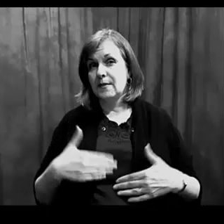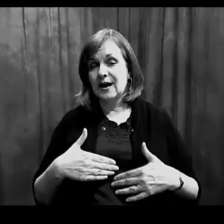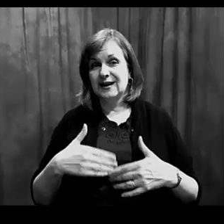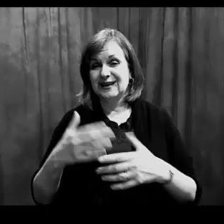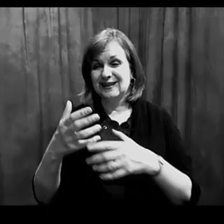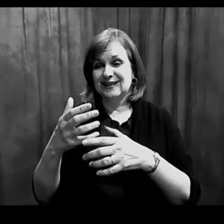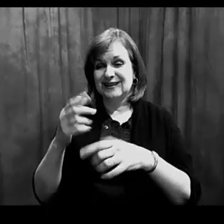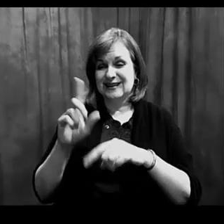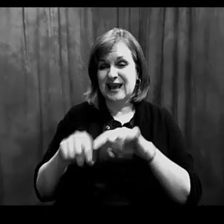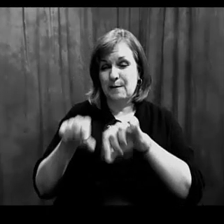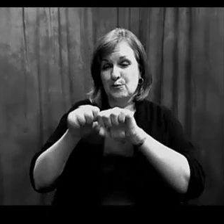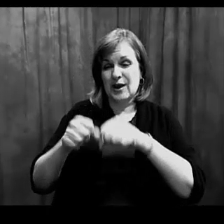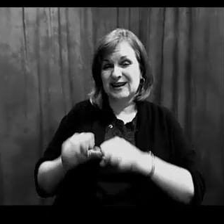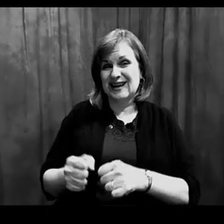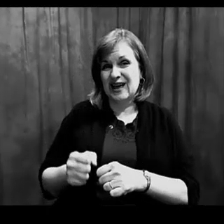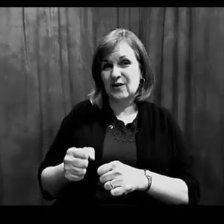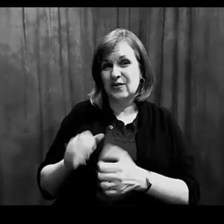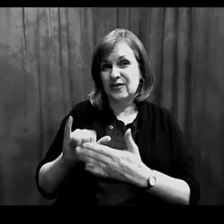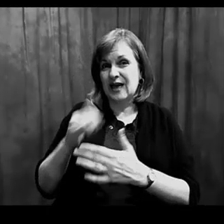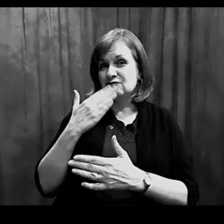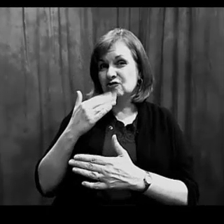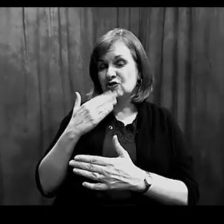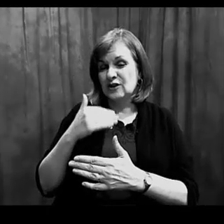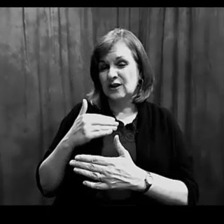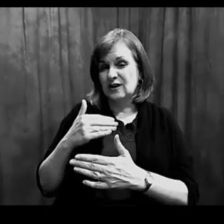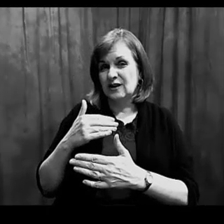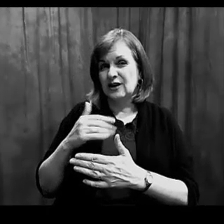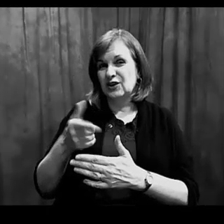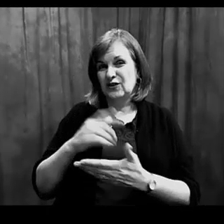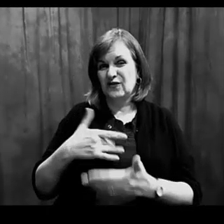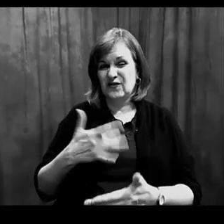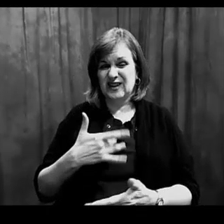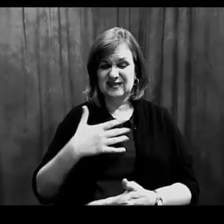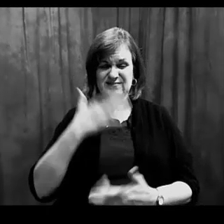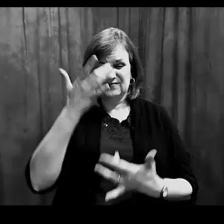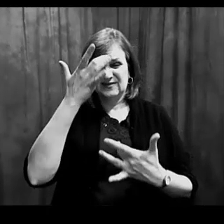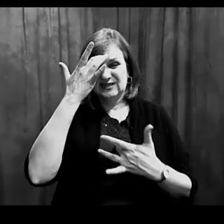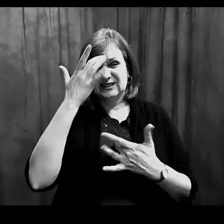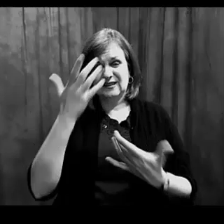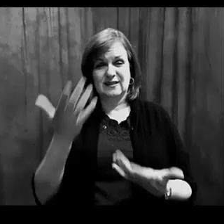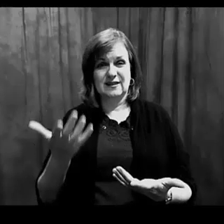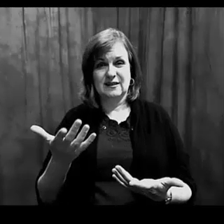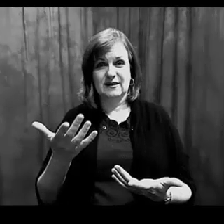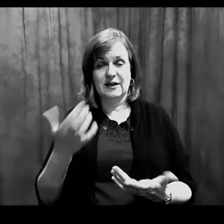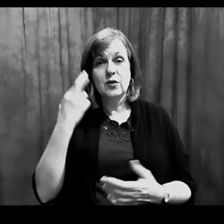if you can't break it down it actually makes you feel pretty sick. ;(